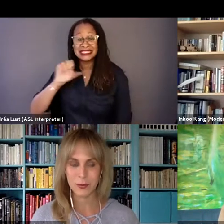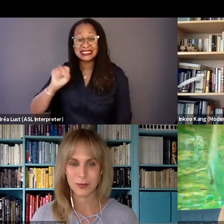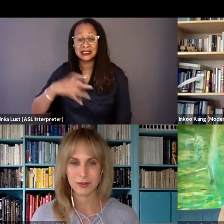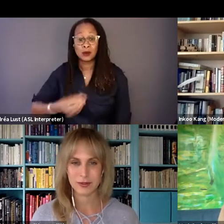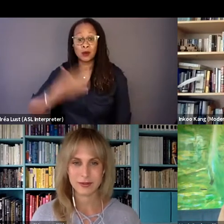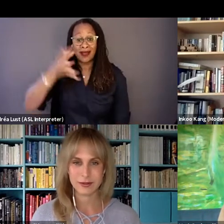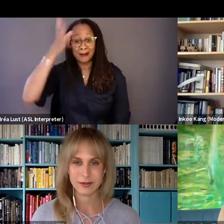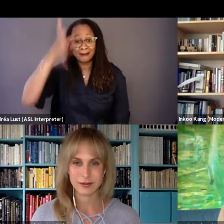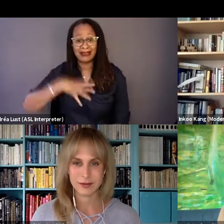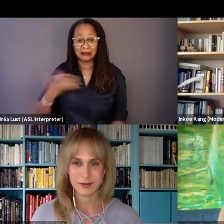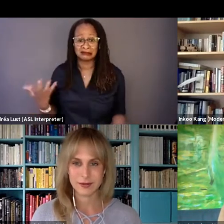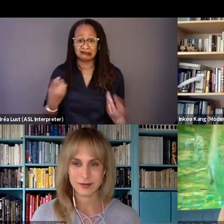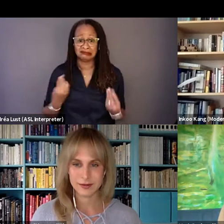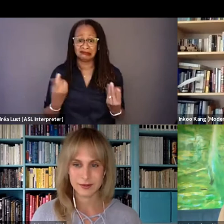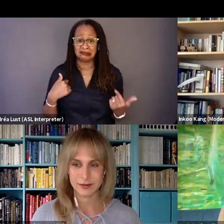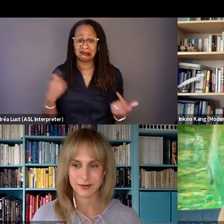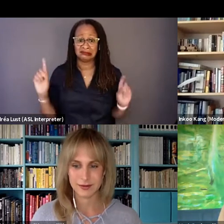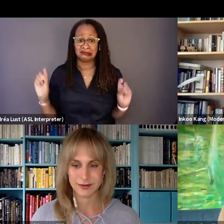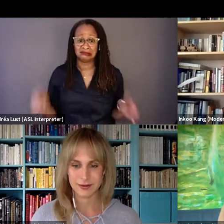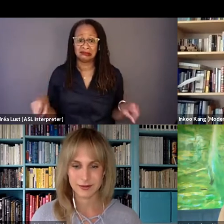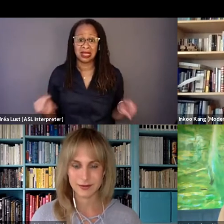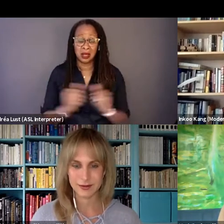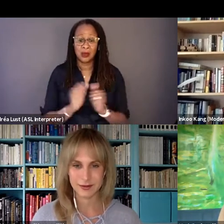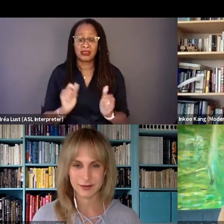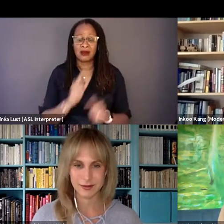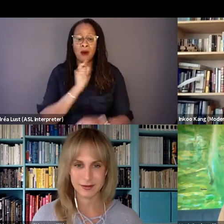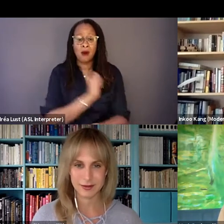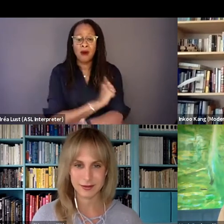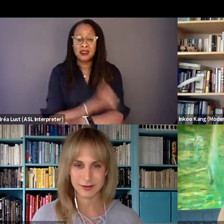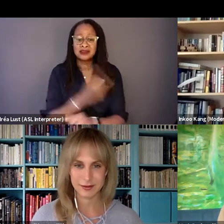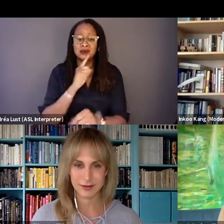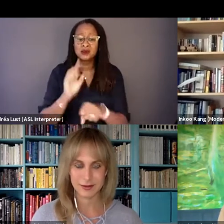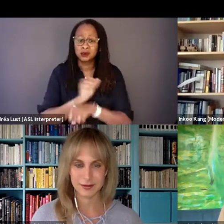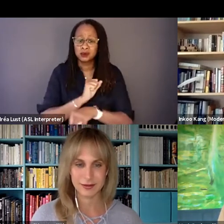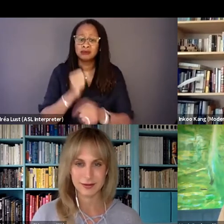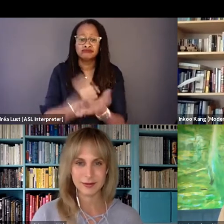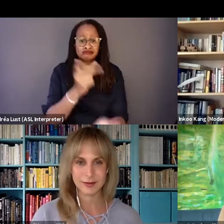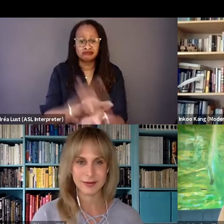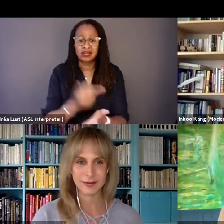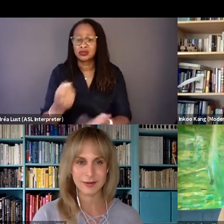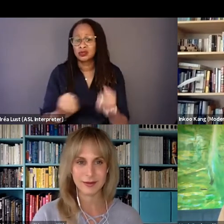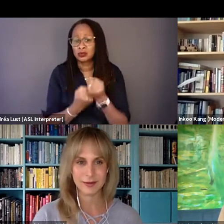what can we do with authenticity to support this story? And it didn't feel like a story